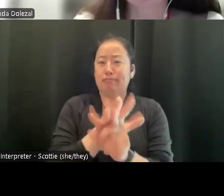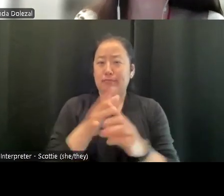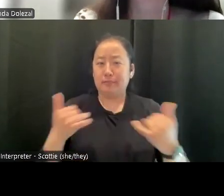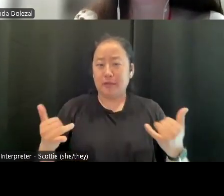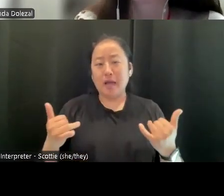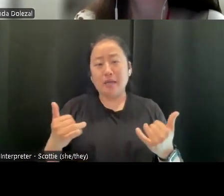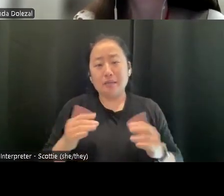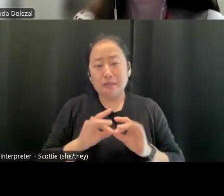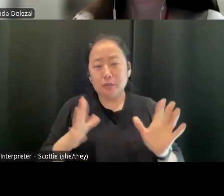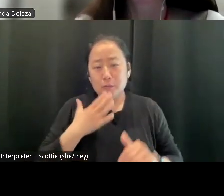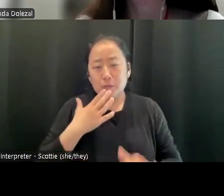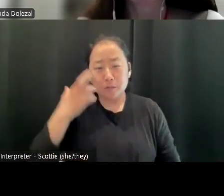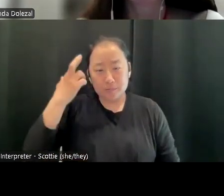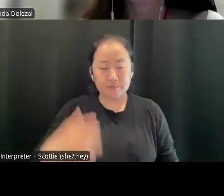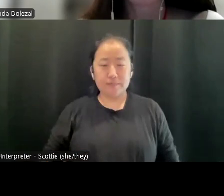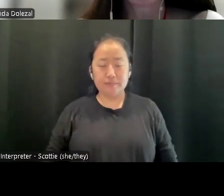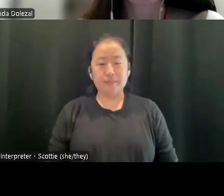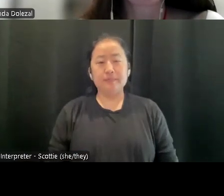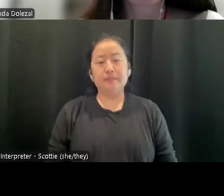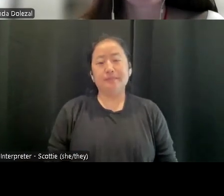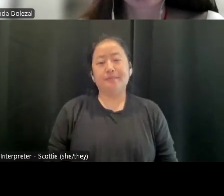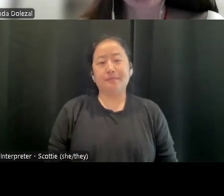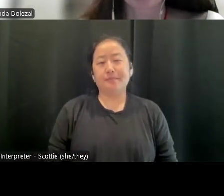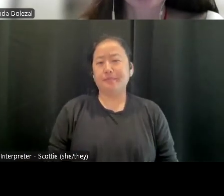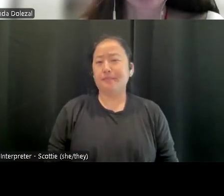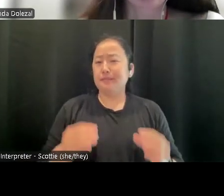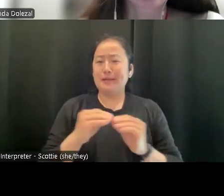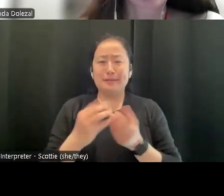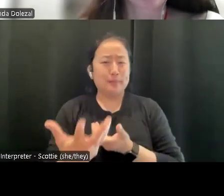it really is more inclusive as time goes by and there's even